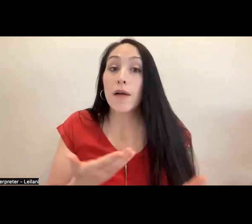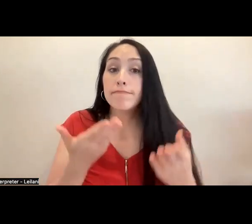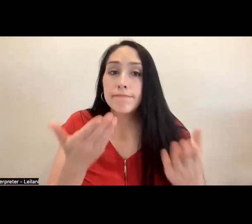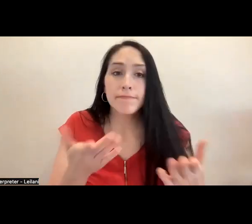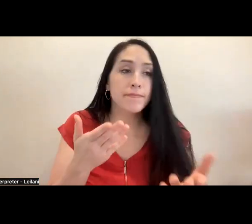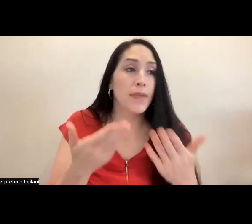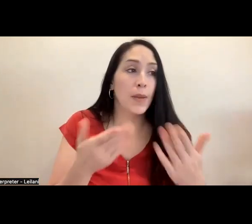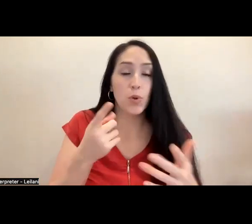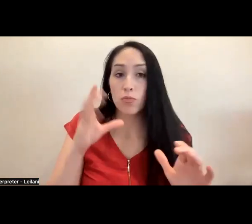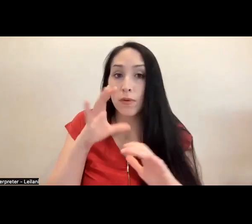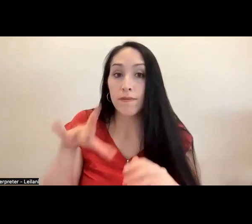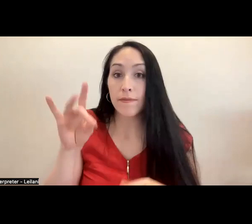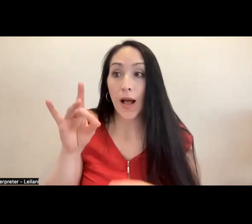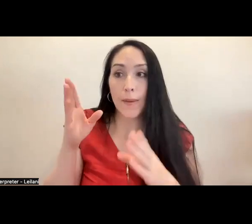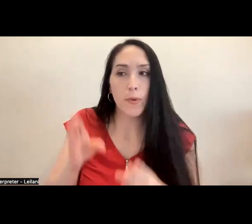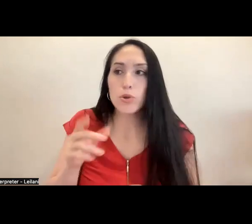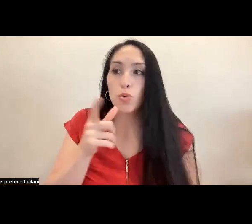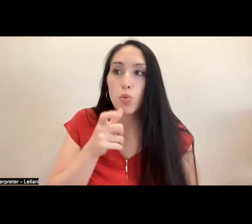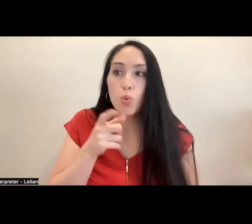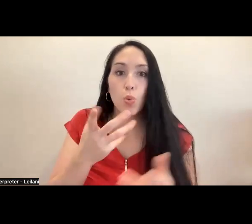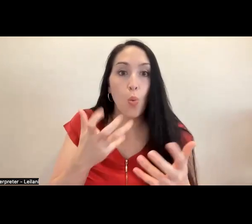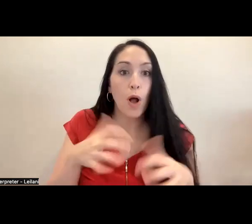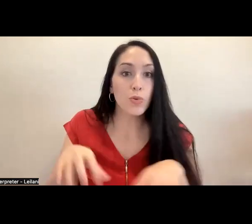Privategronian route. 12:01:35 Maybe there's a sibling I want a